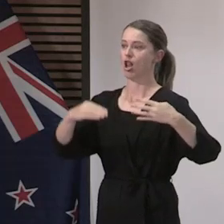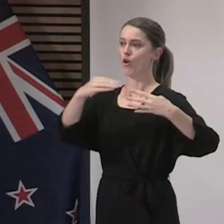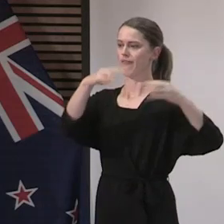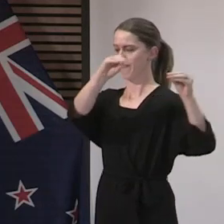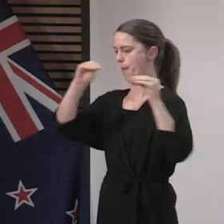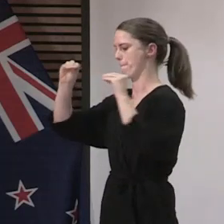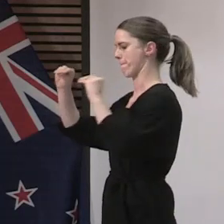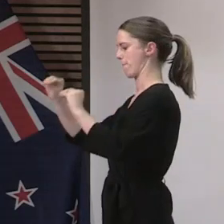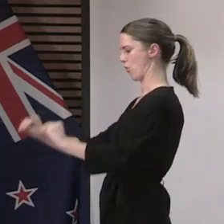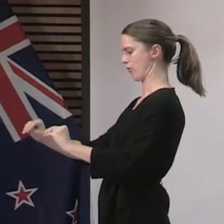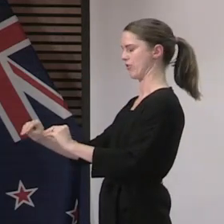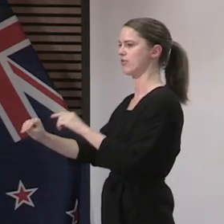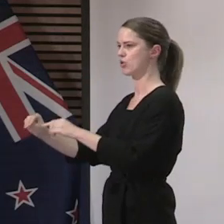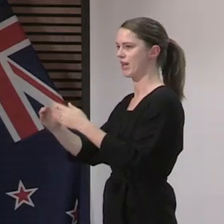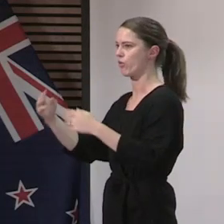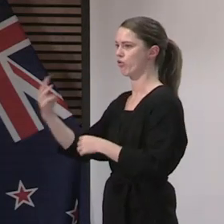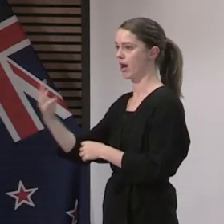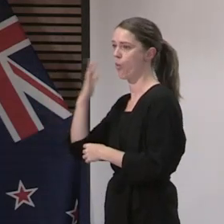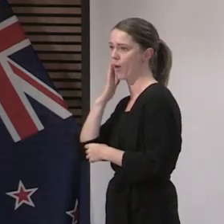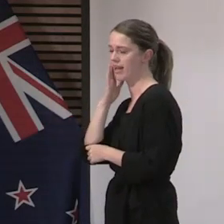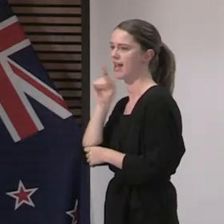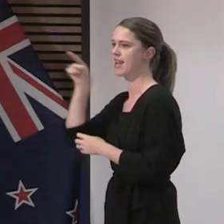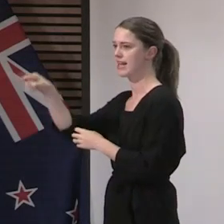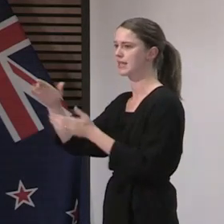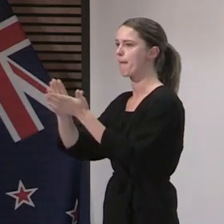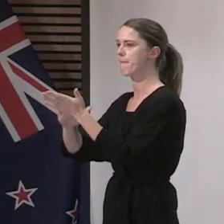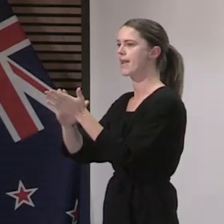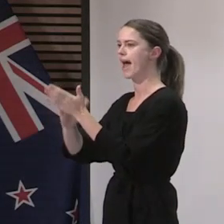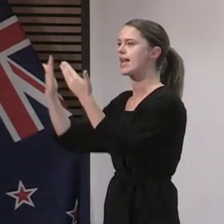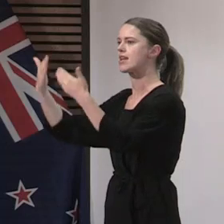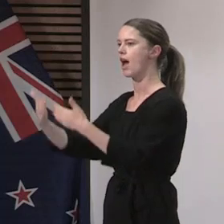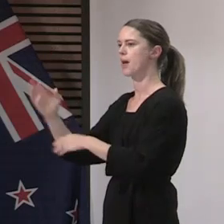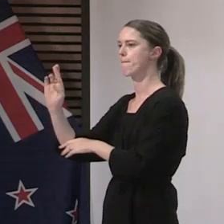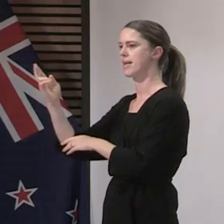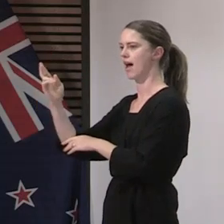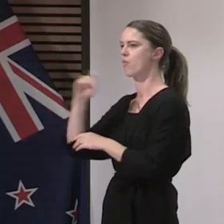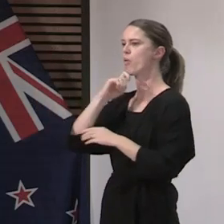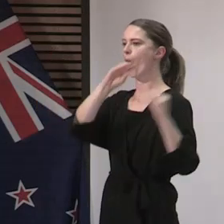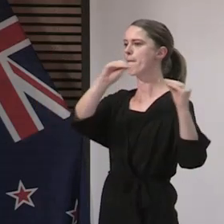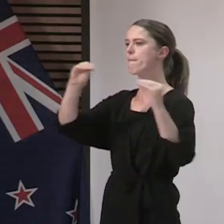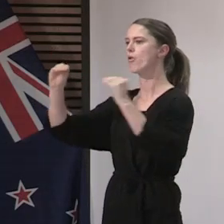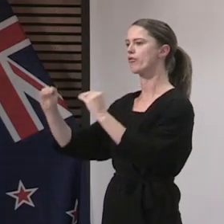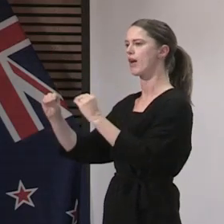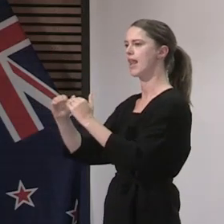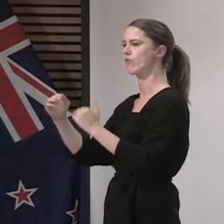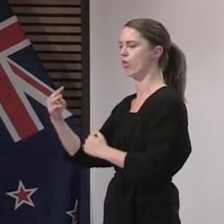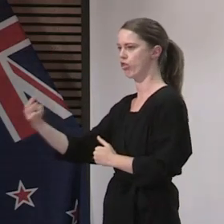Zealand will move out of alert